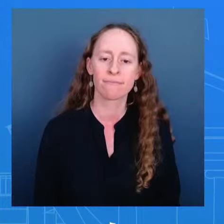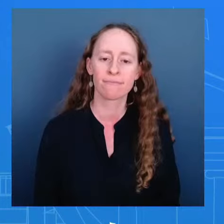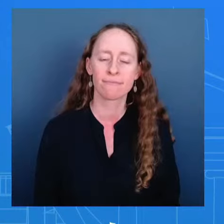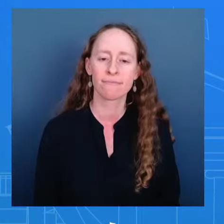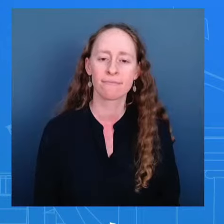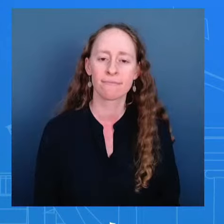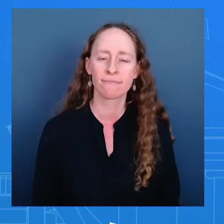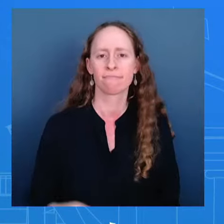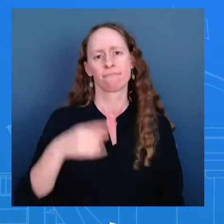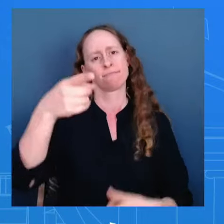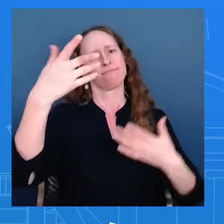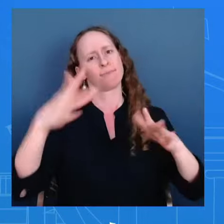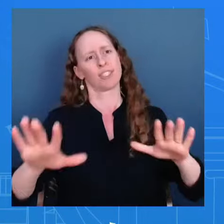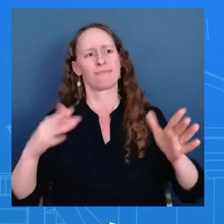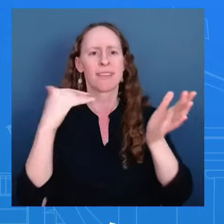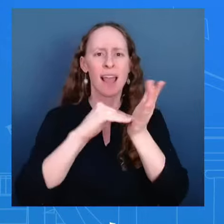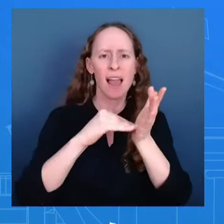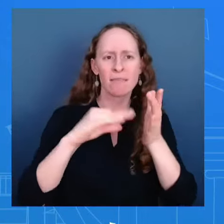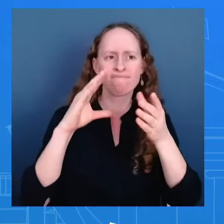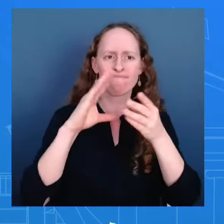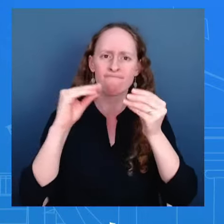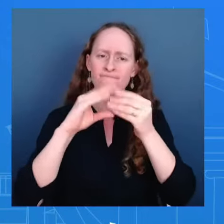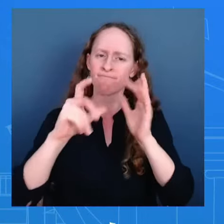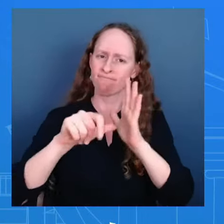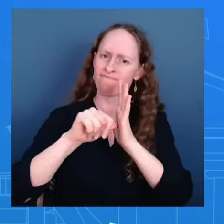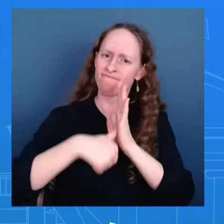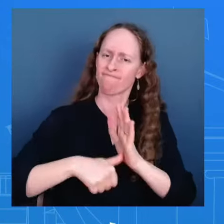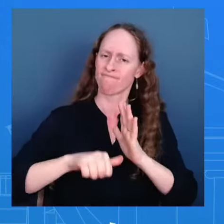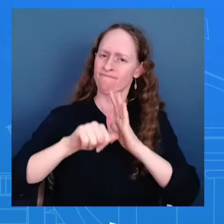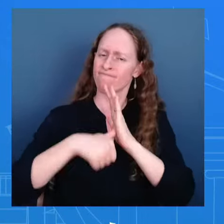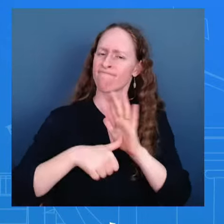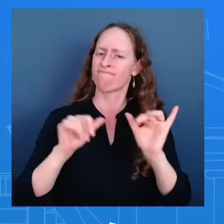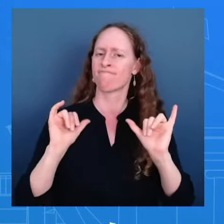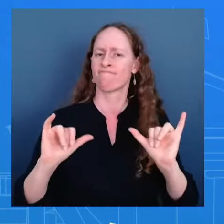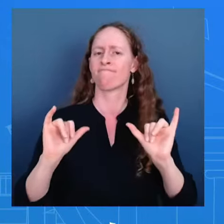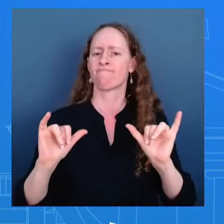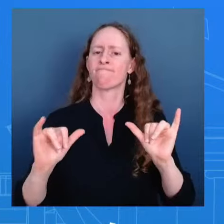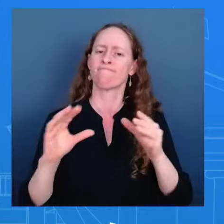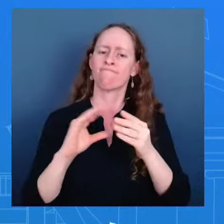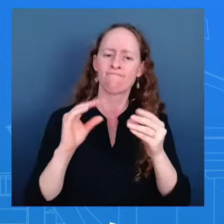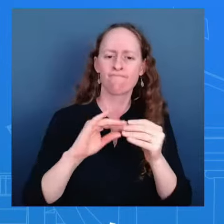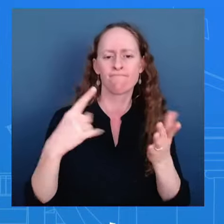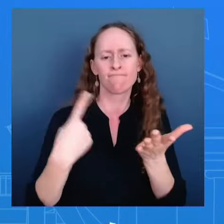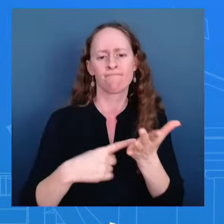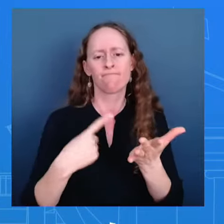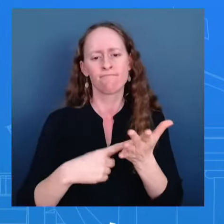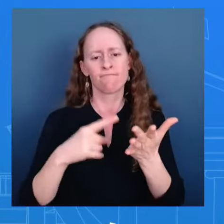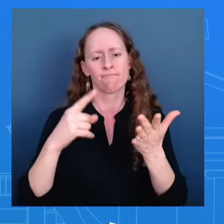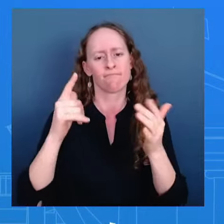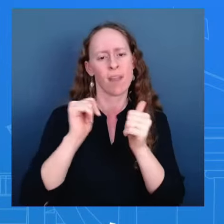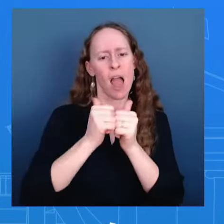In the past, you and other administration officials have used the term major ground operation, but you've also used the term major military operation.